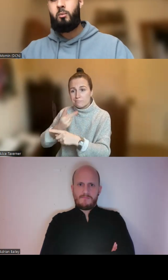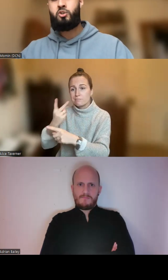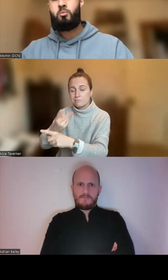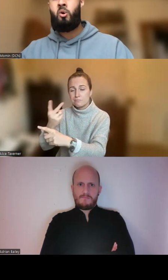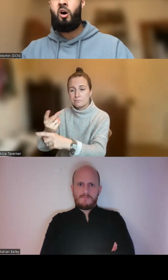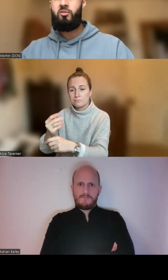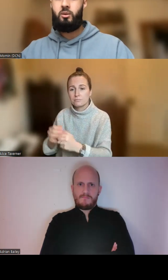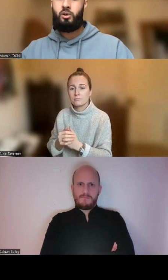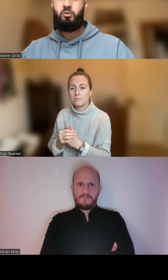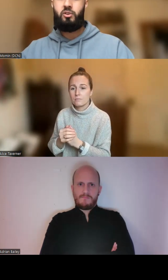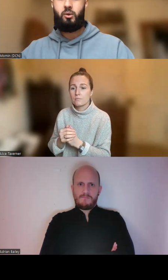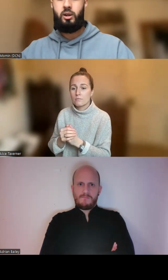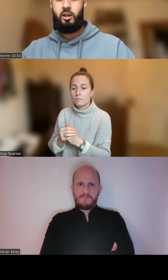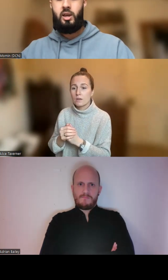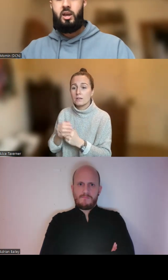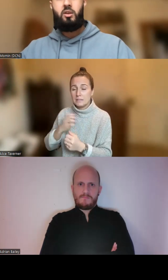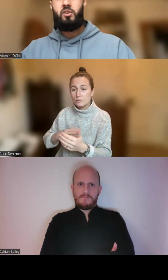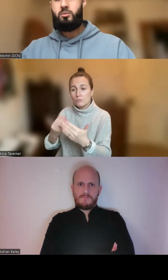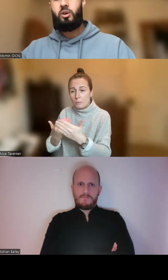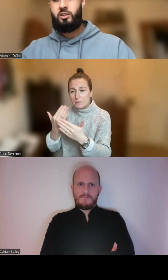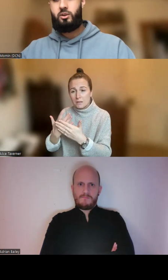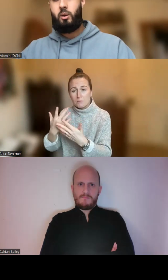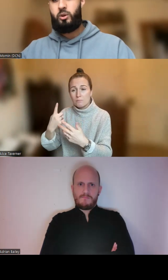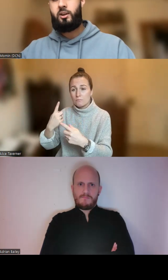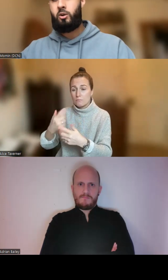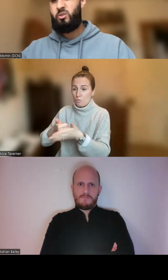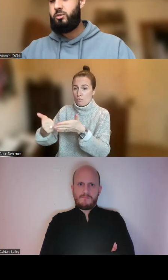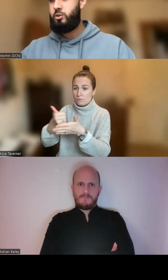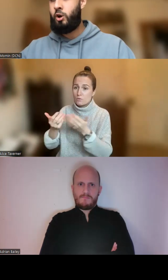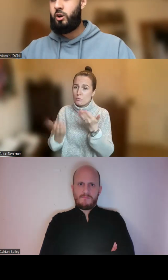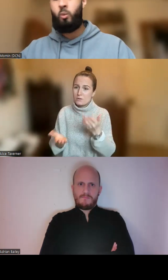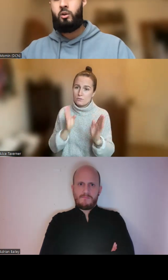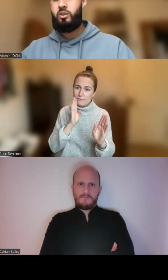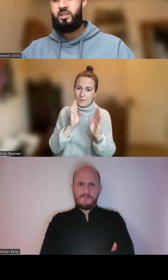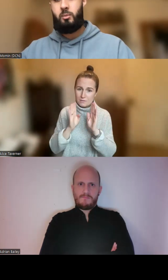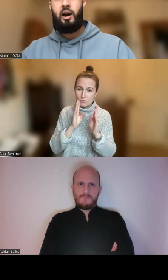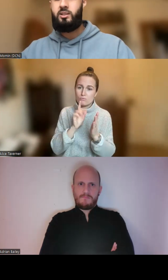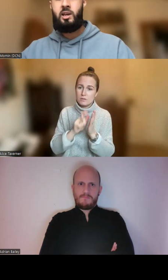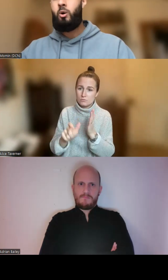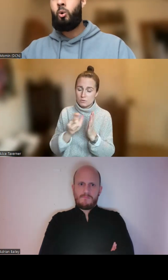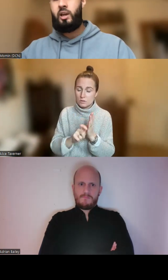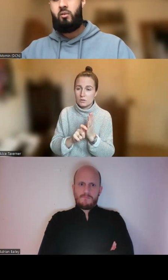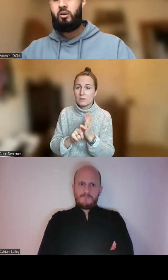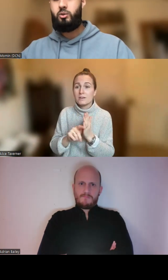much more often and much more frequently than Facebook and Instagram. TikTok, you're not going to want to run the same ads all year round.